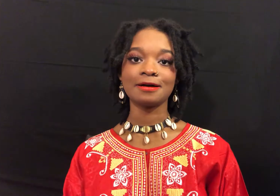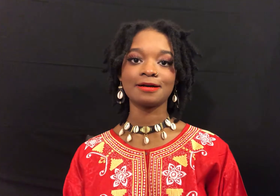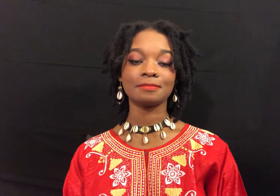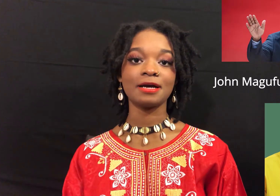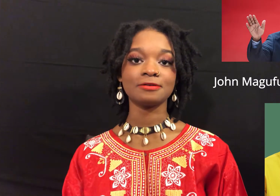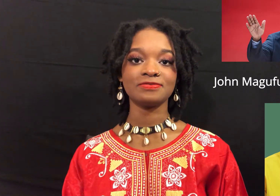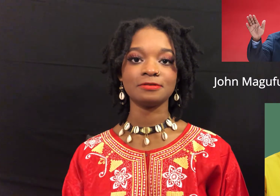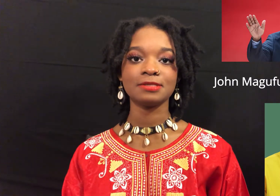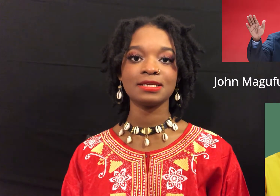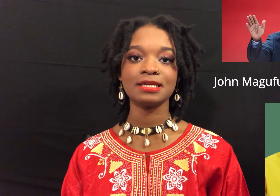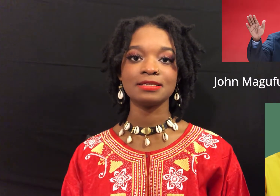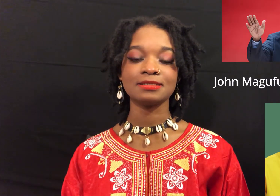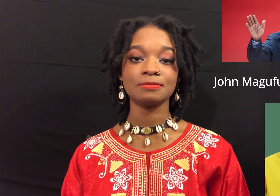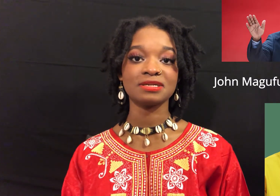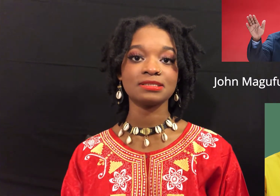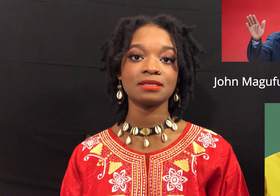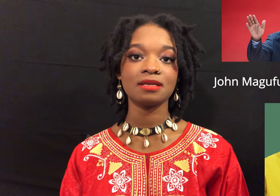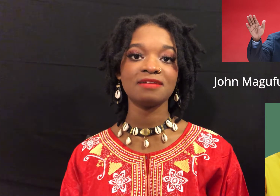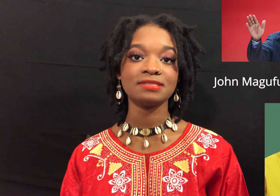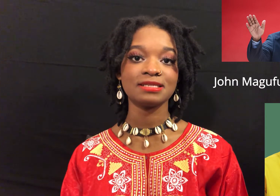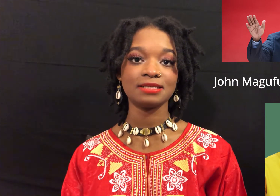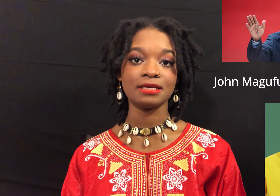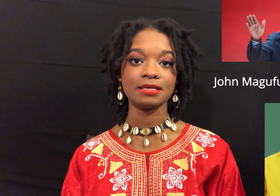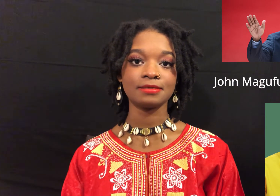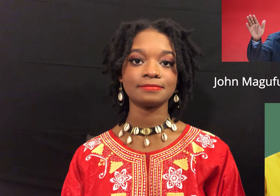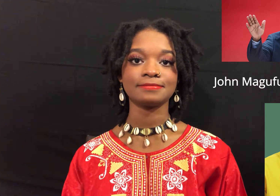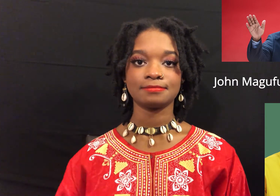John Magufuli is the President of Tanzania.